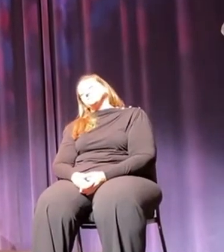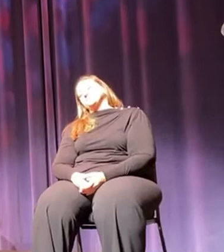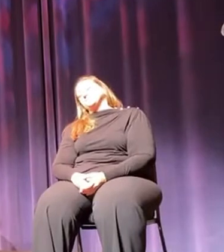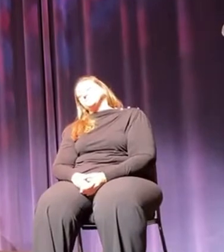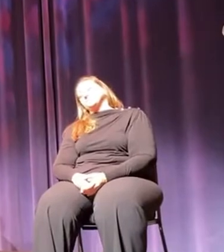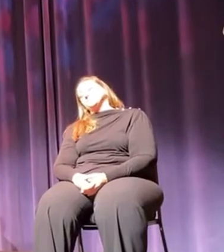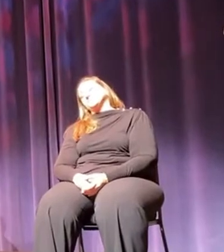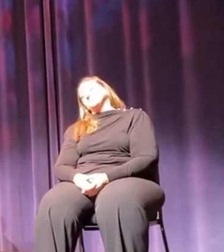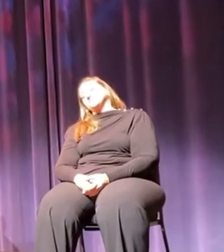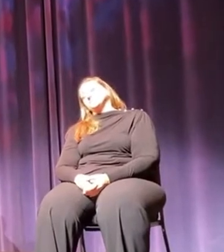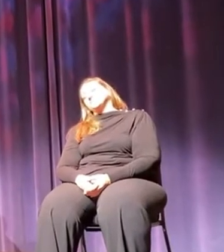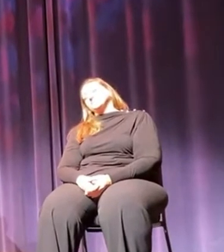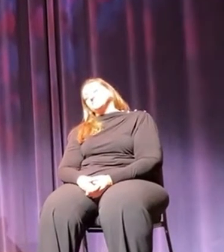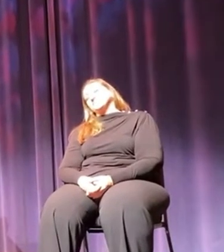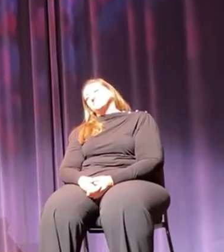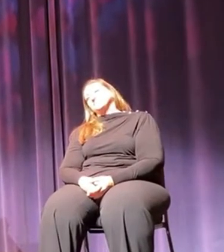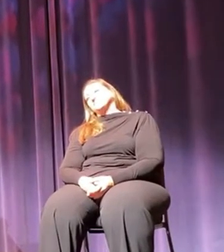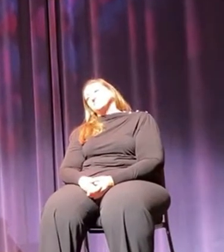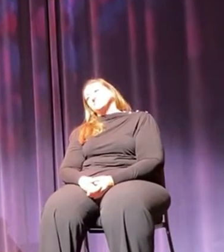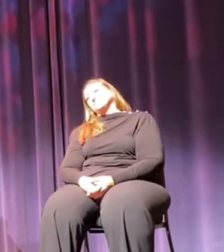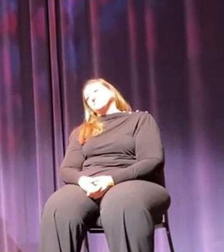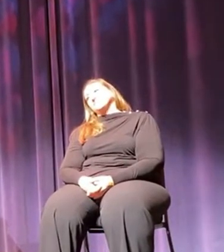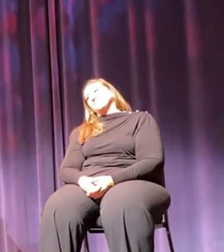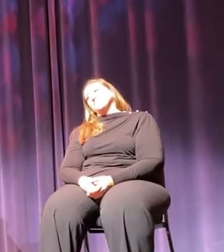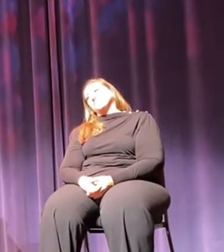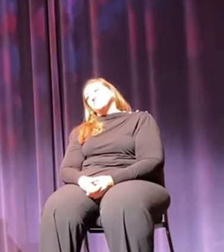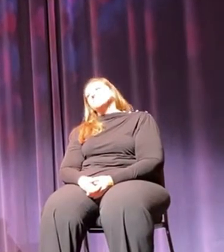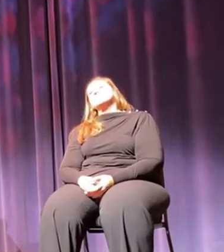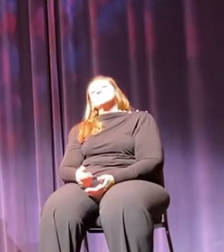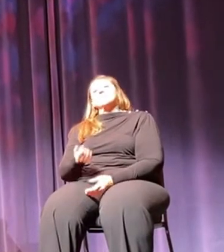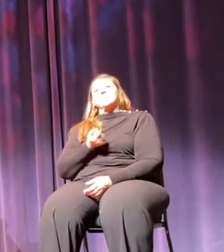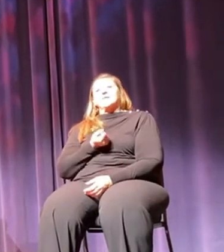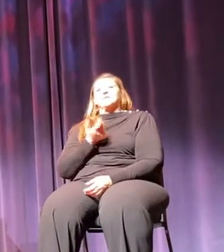The poems that I'm going to be sharing today,